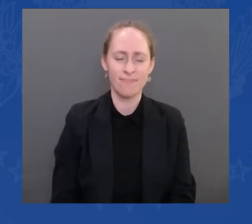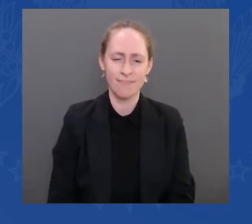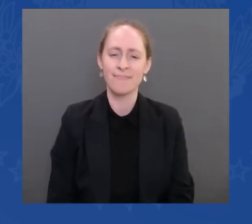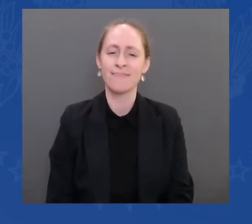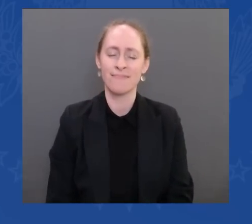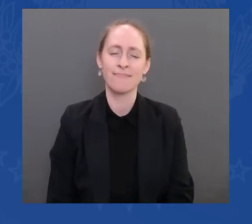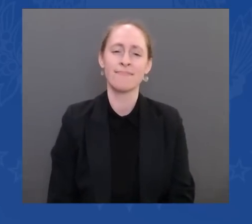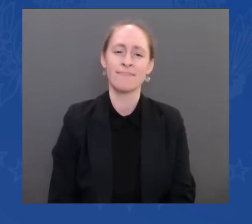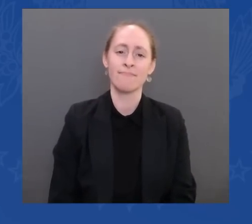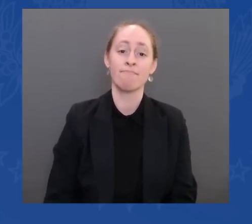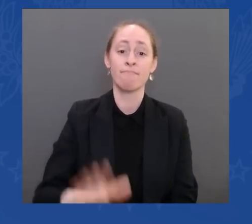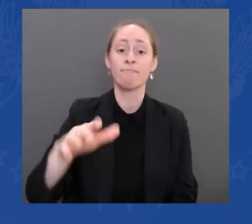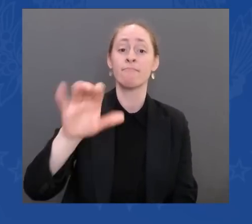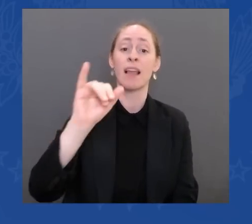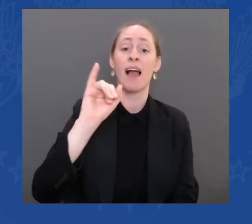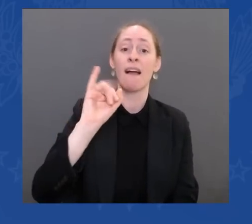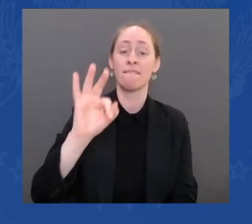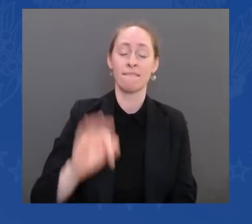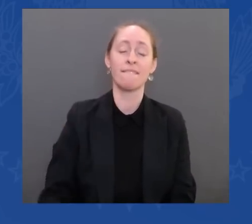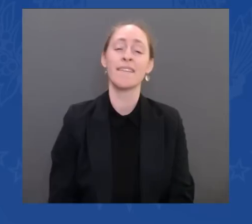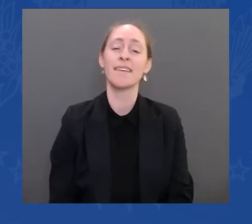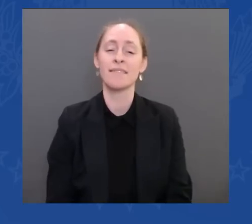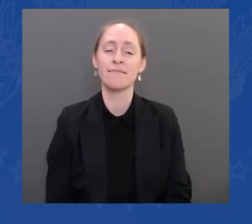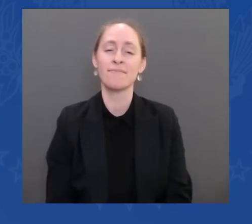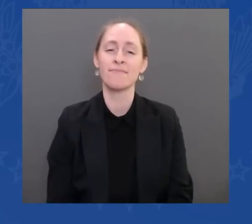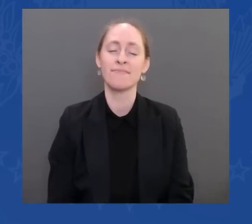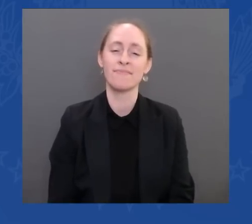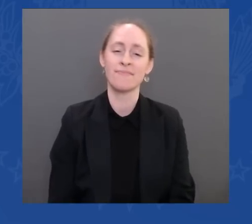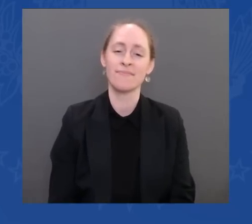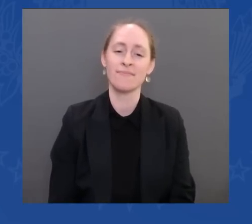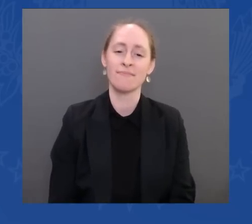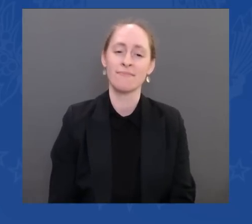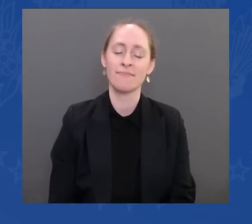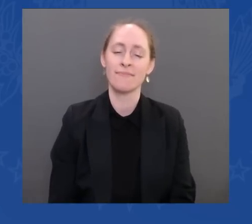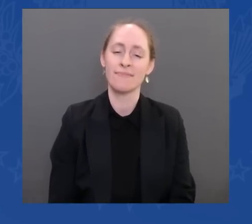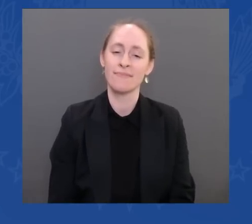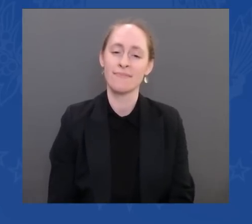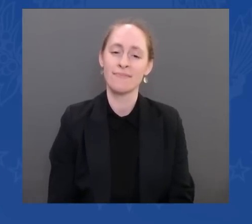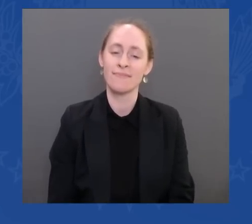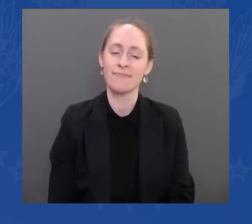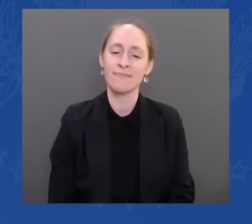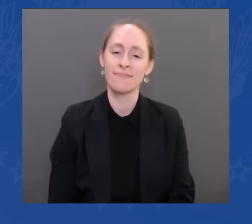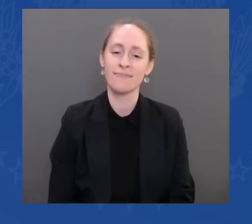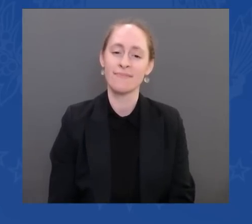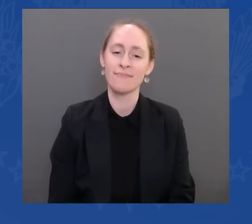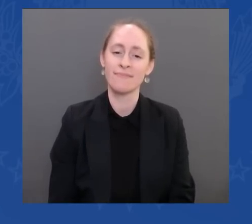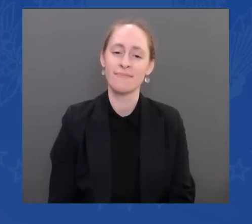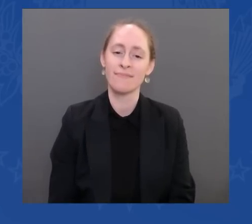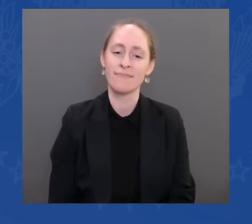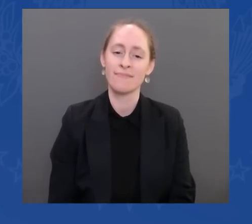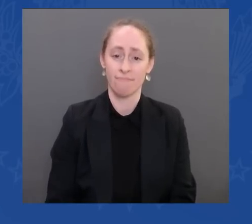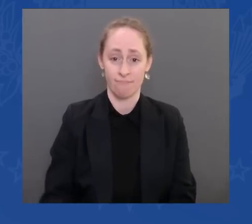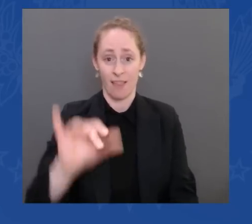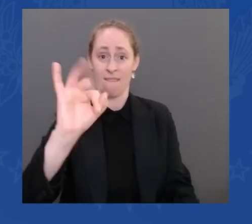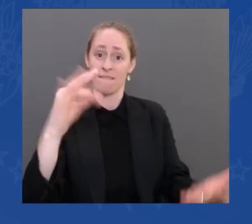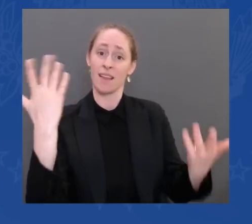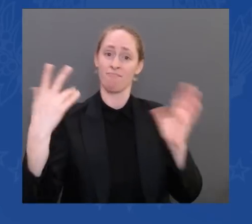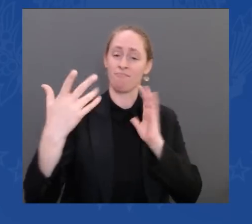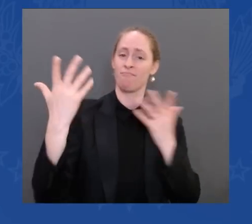Being the arsenal of democracy also means good-paying jobs for American workers in Alabama and the states all across America